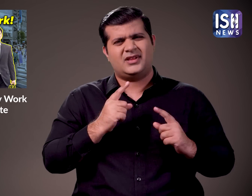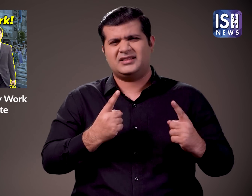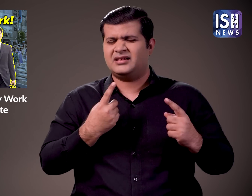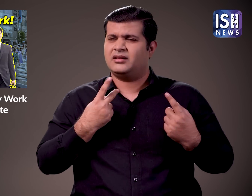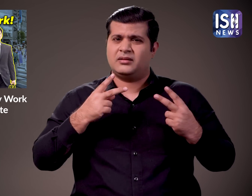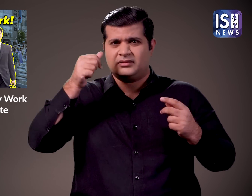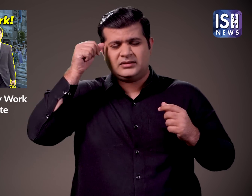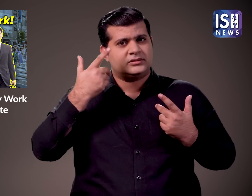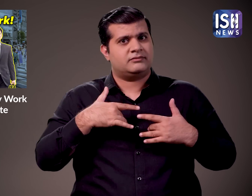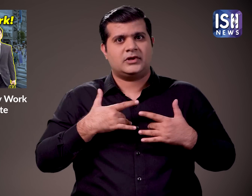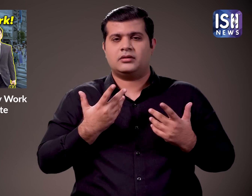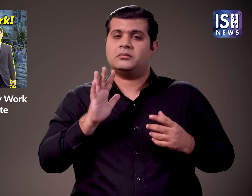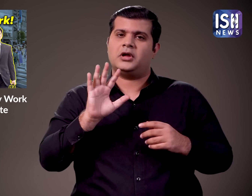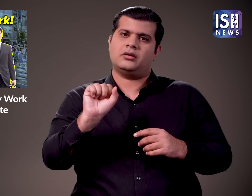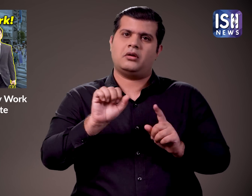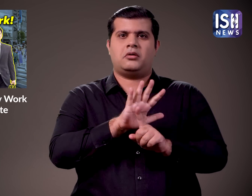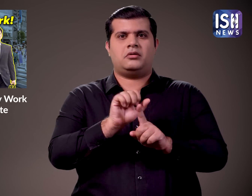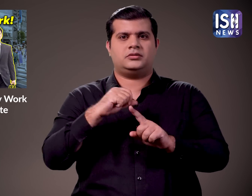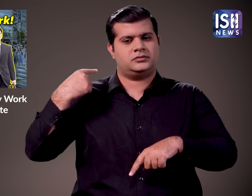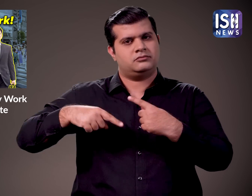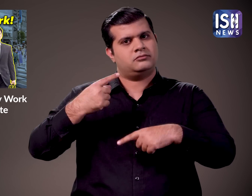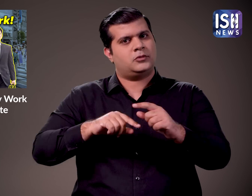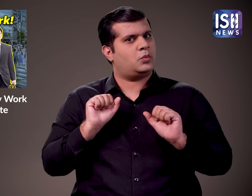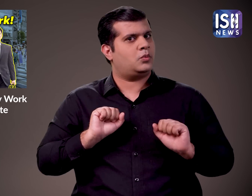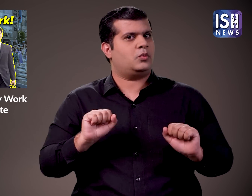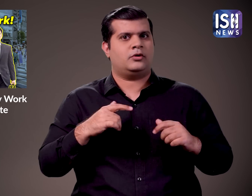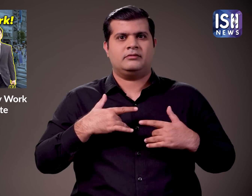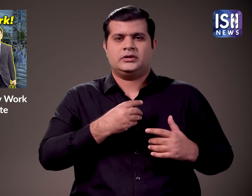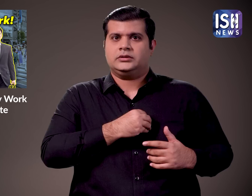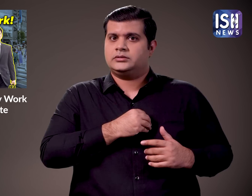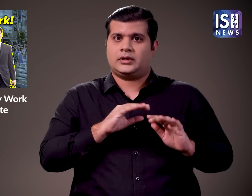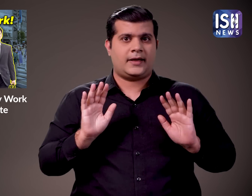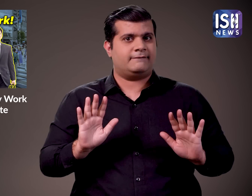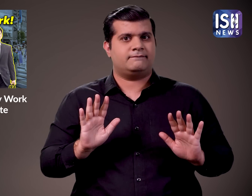The employees are pressurized but this has been their work culture.